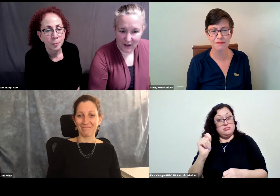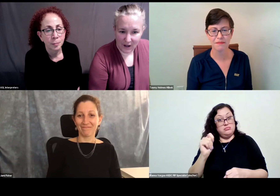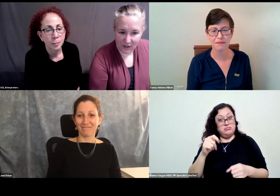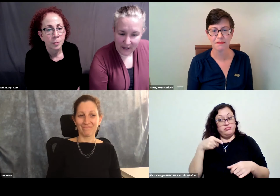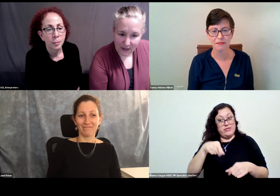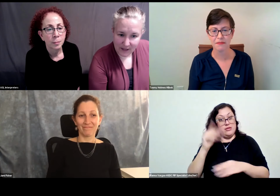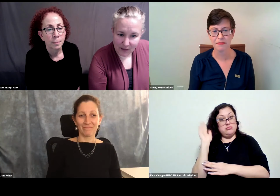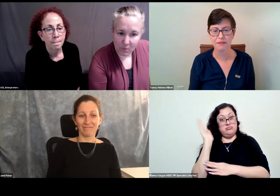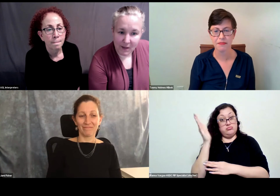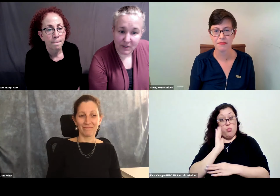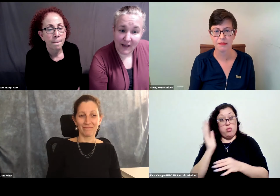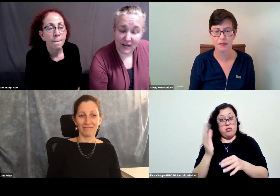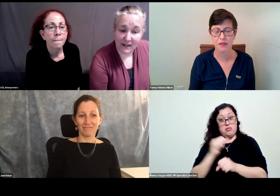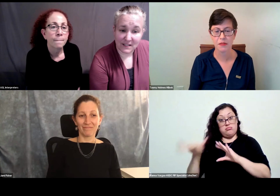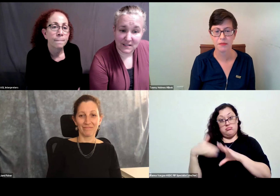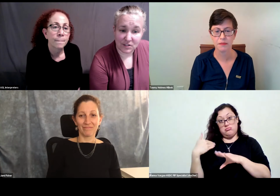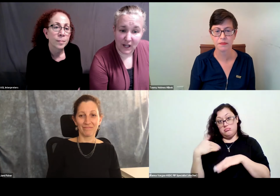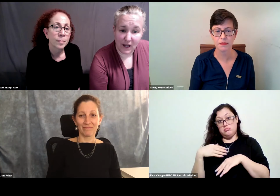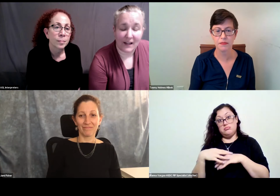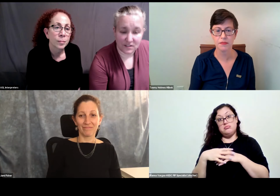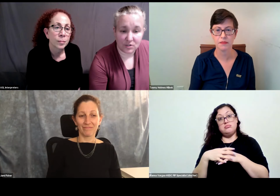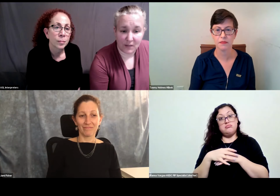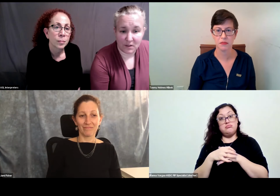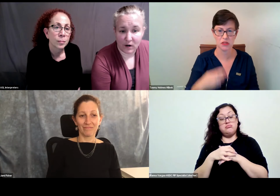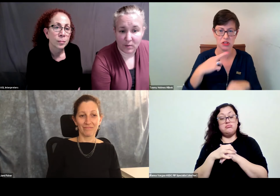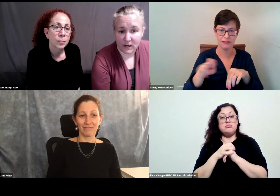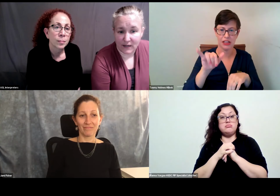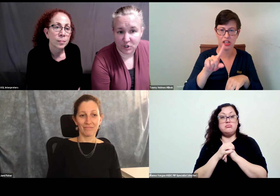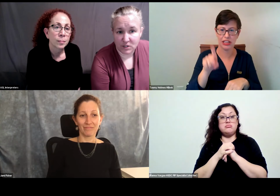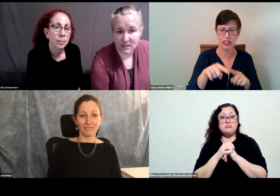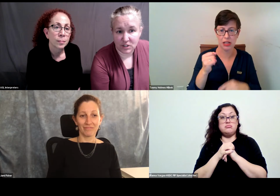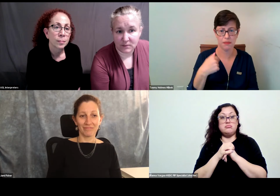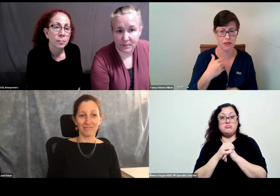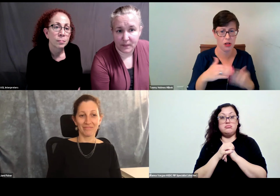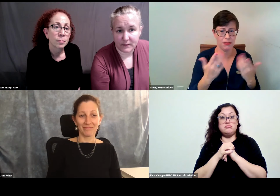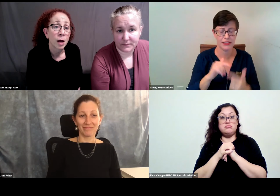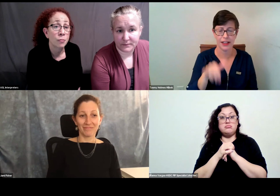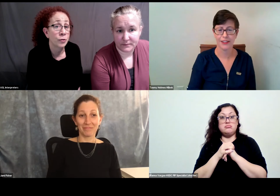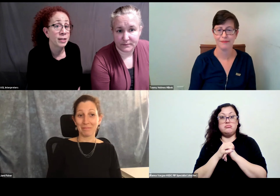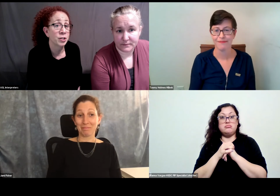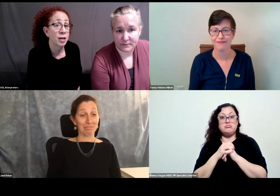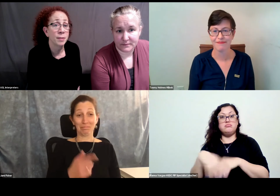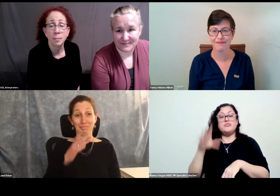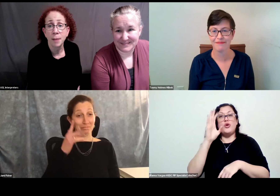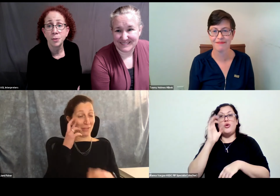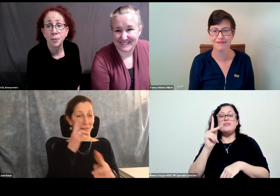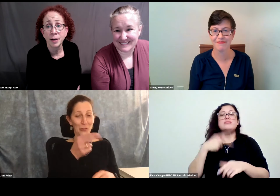Okay, and then we'll be able to have an access to access to a copy of the PowerPoint after your presentation, I prefer that to Jamie i'm happy to provide it.